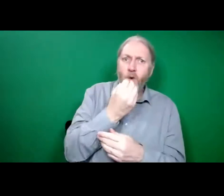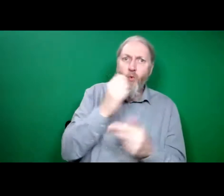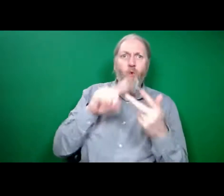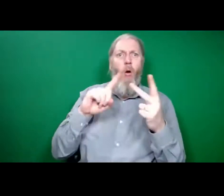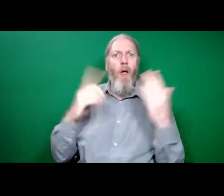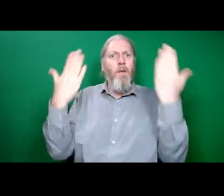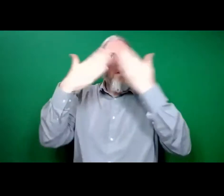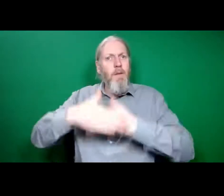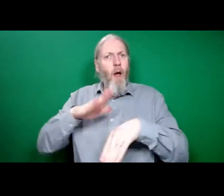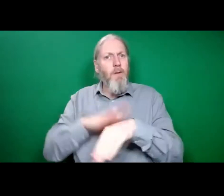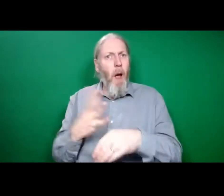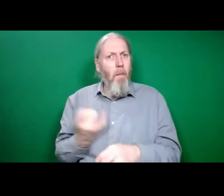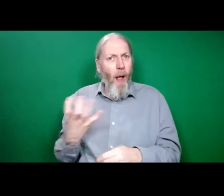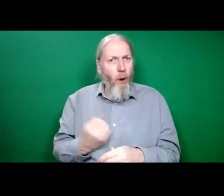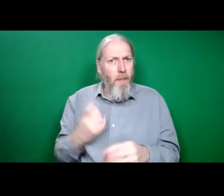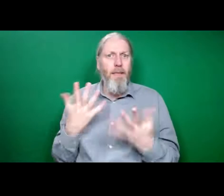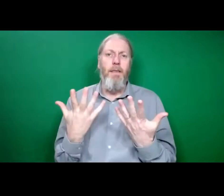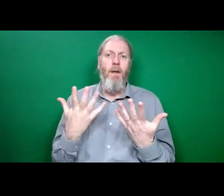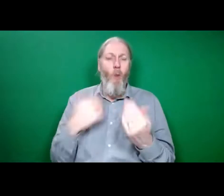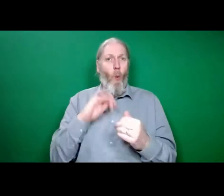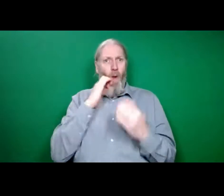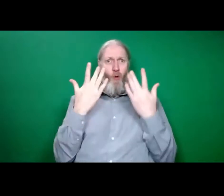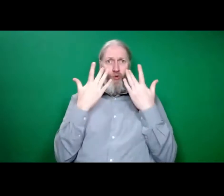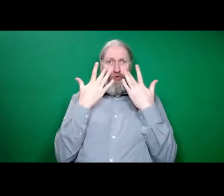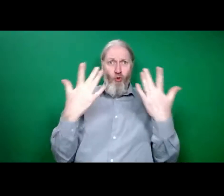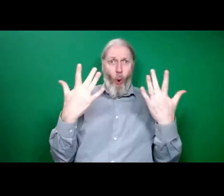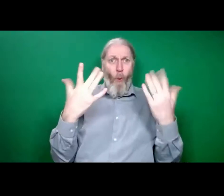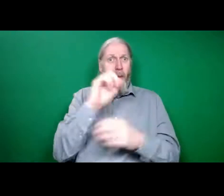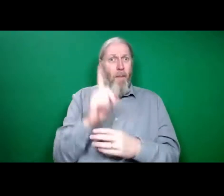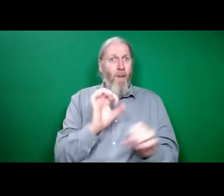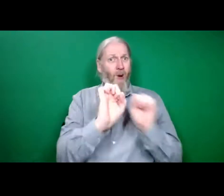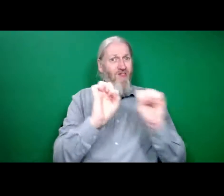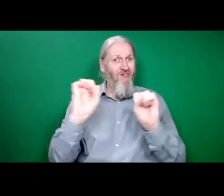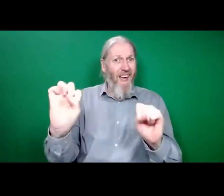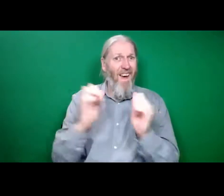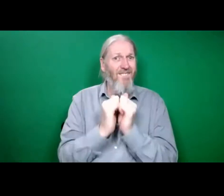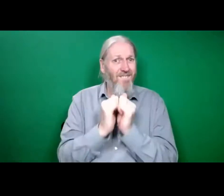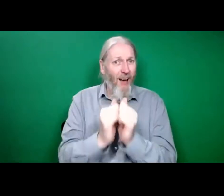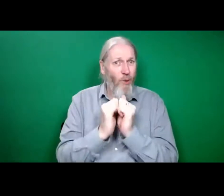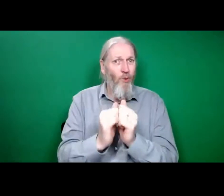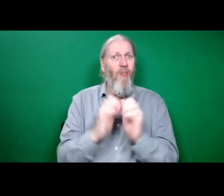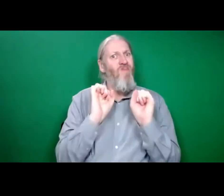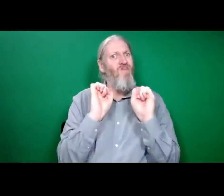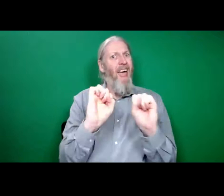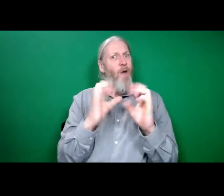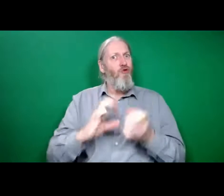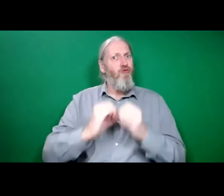including Chatham intra, where our high street heritage zone is. Medway Council has been a centre of creative